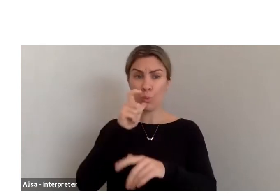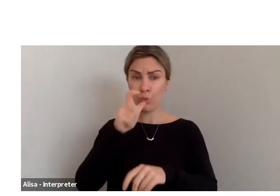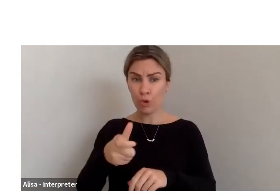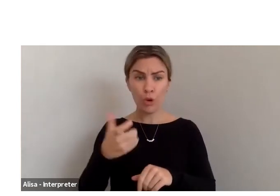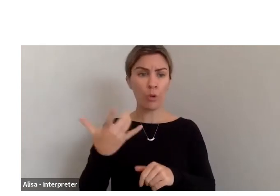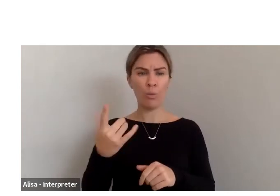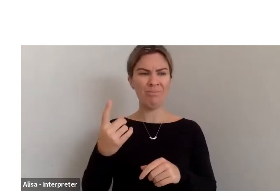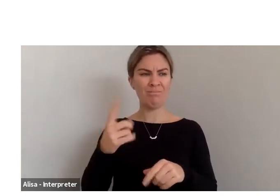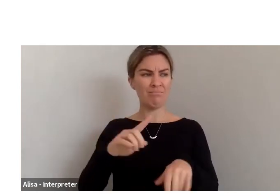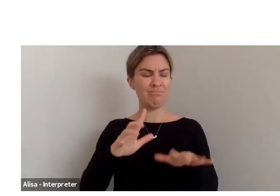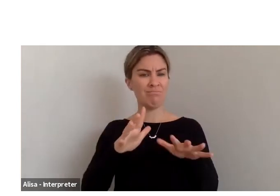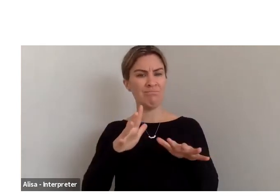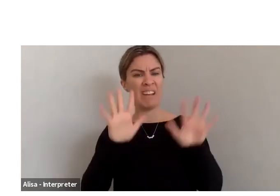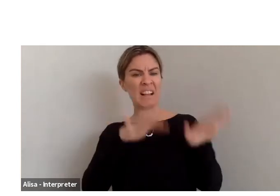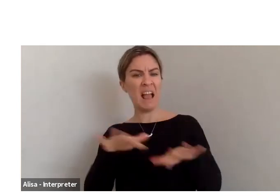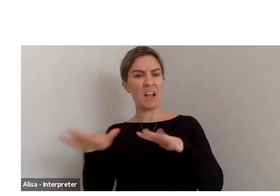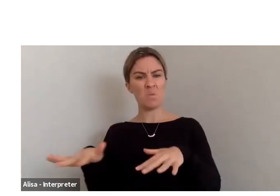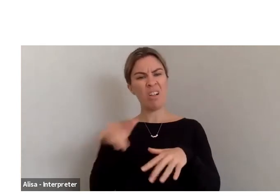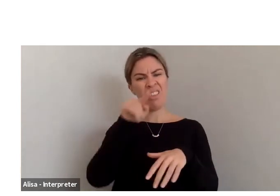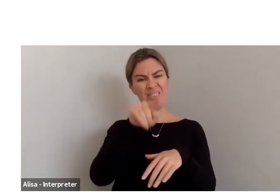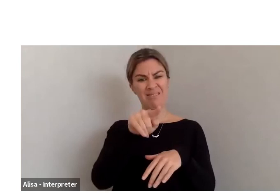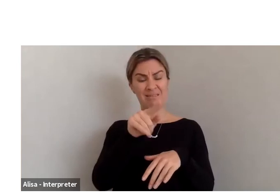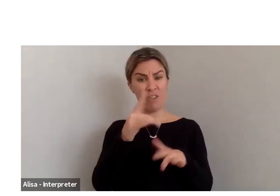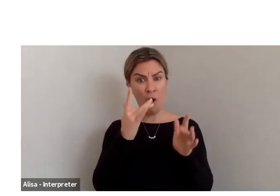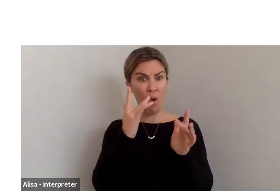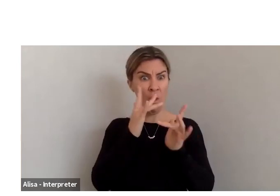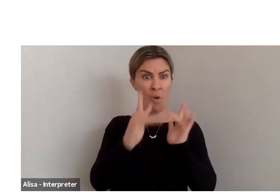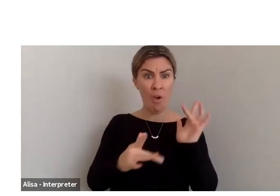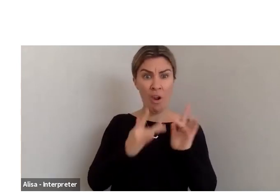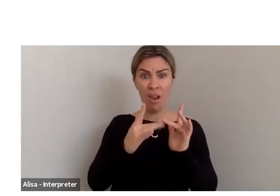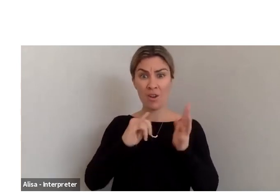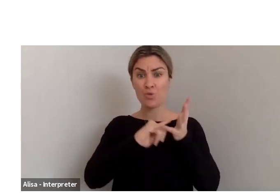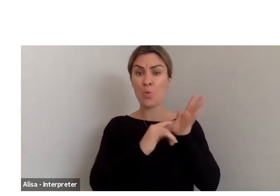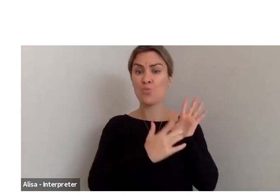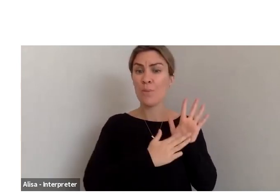It is a casual place, even for big brands you can speak a bit more casually.